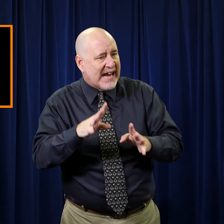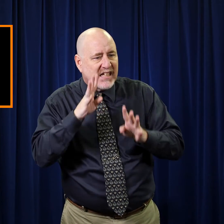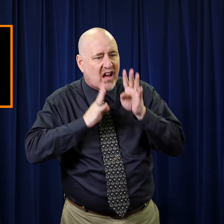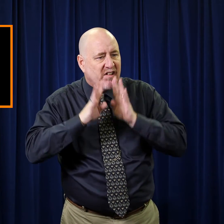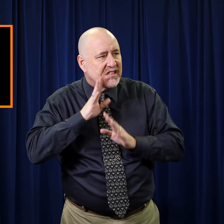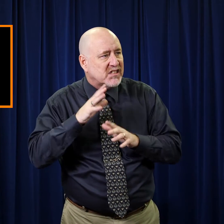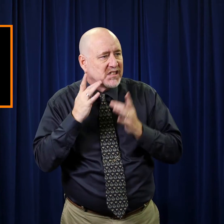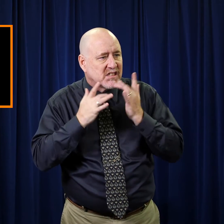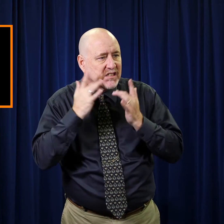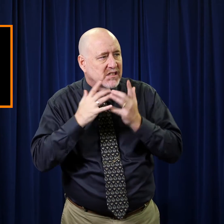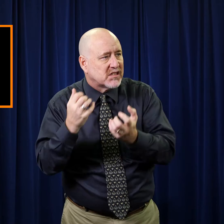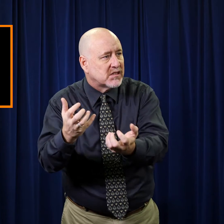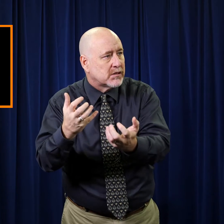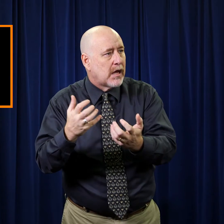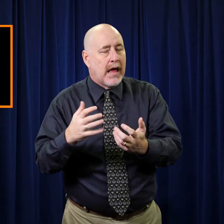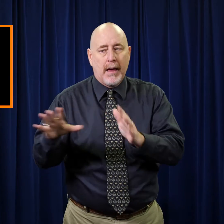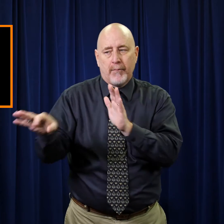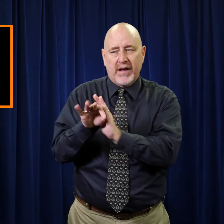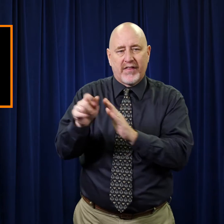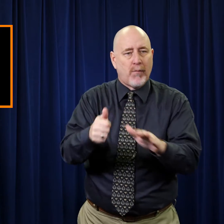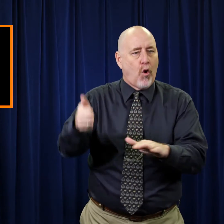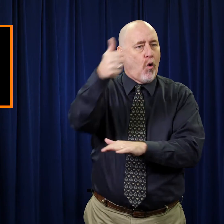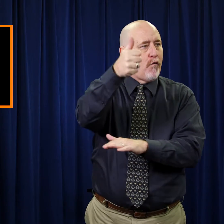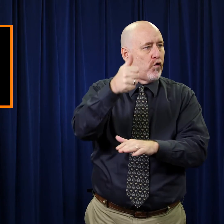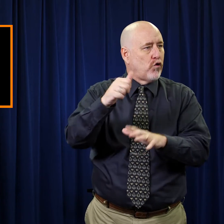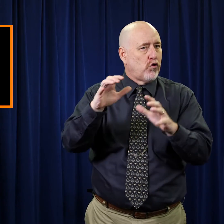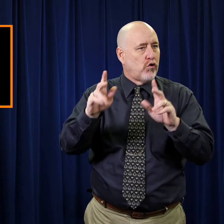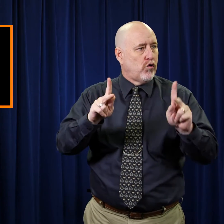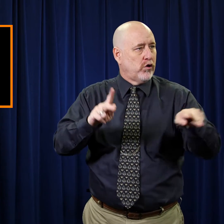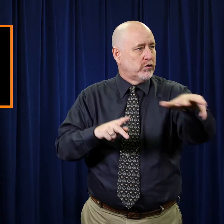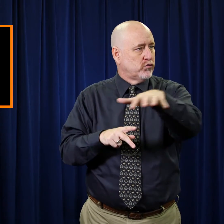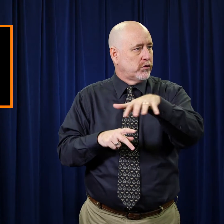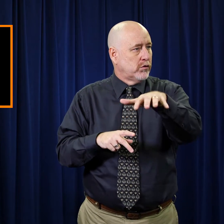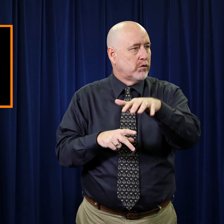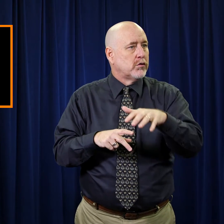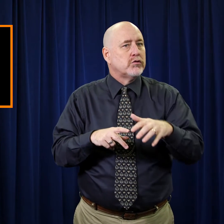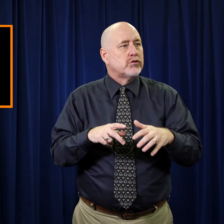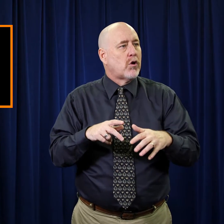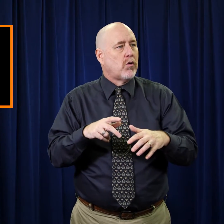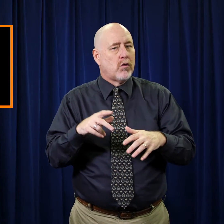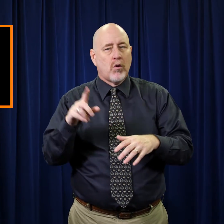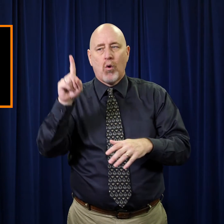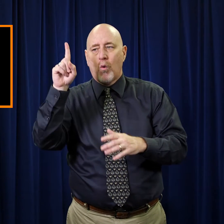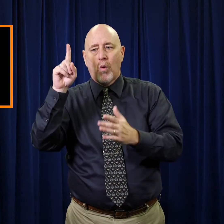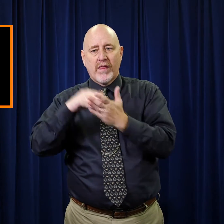men who hate covetousness. And place such over the people, so that they could be